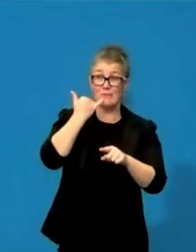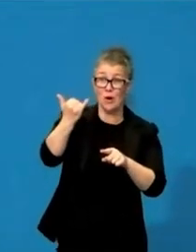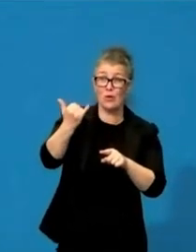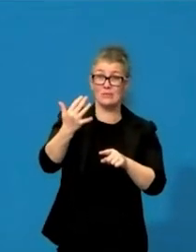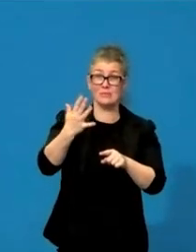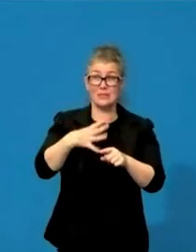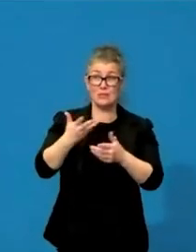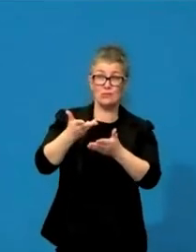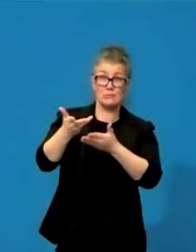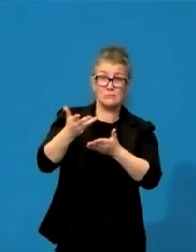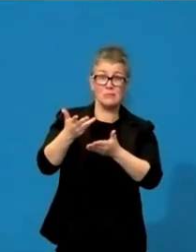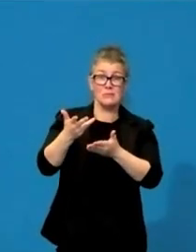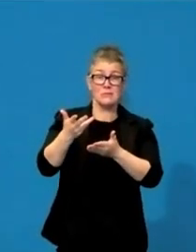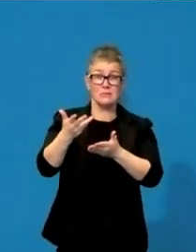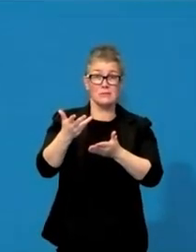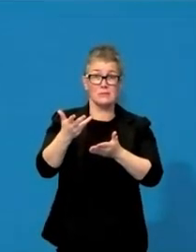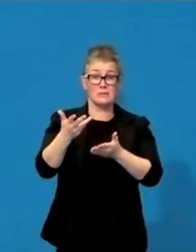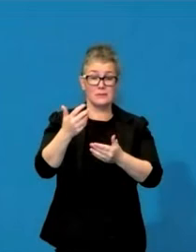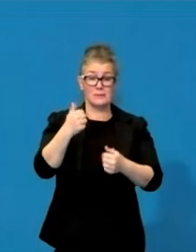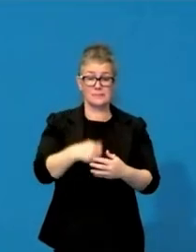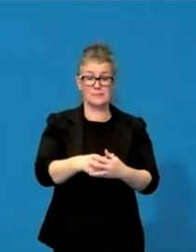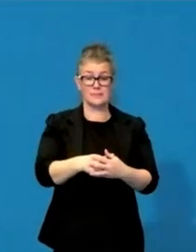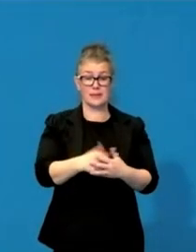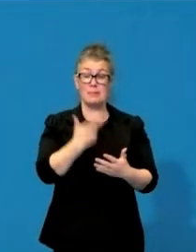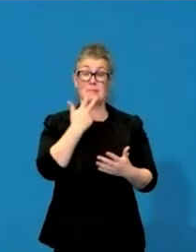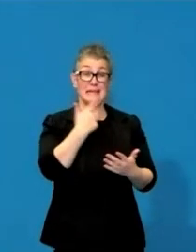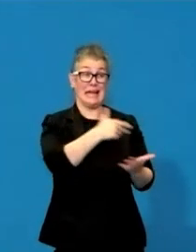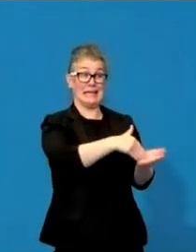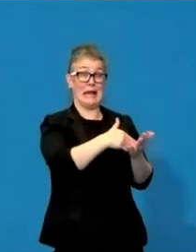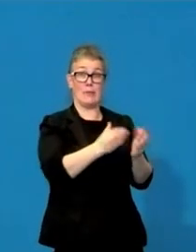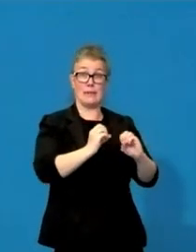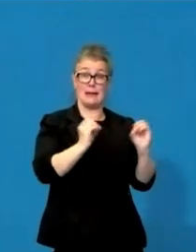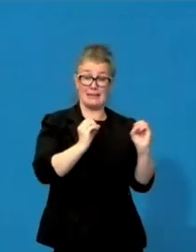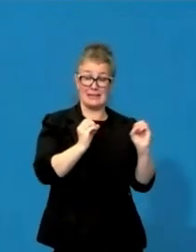If I didn't have her help, I would probably - to tell you the truth, I